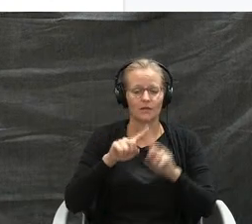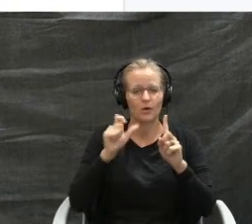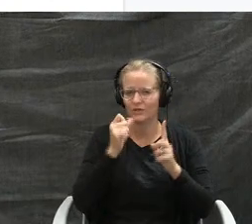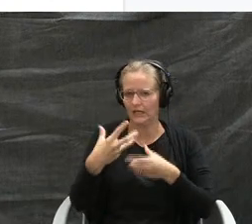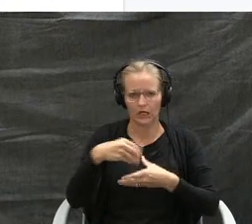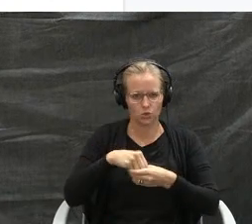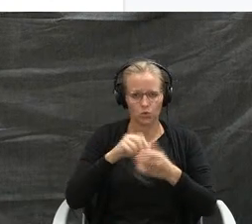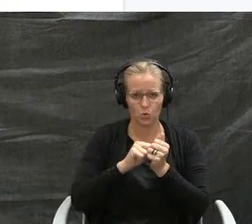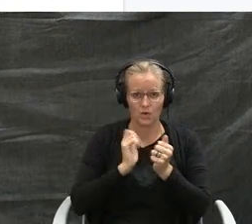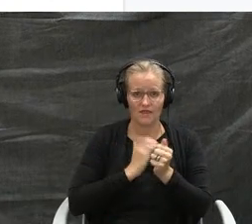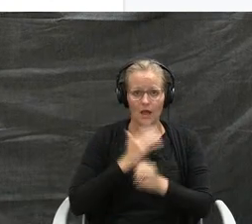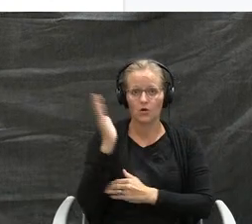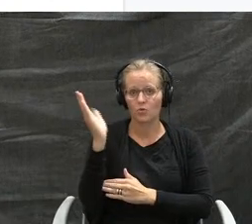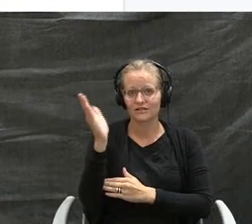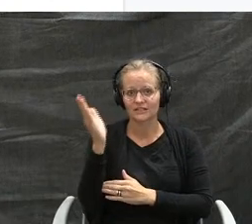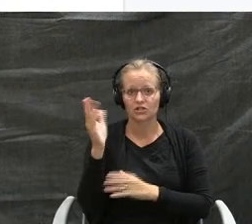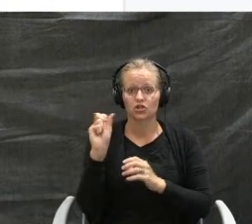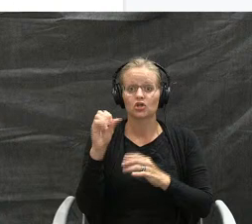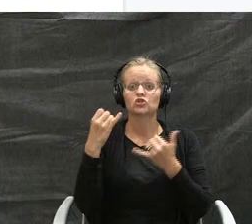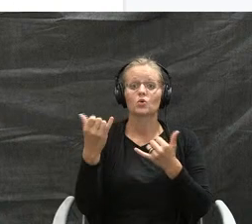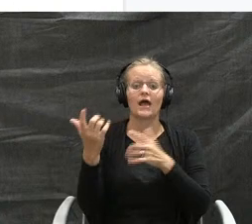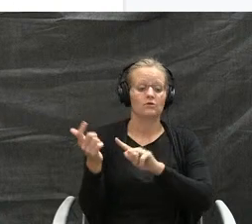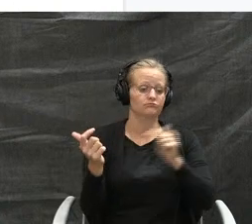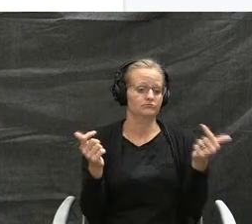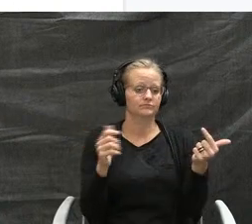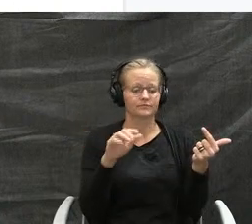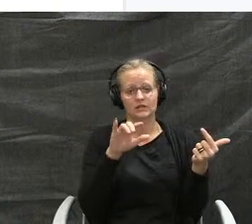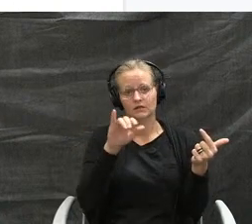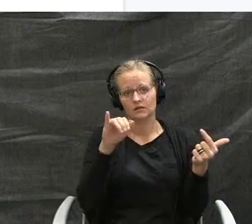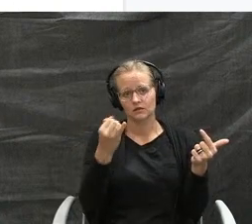welcome in Geneva Dirca to go next. Good evening, can you hear me?